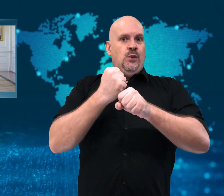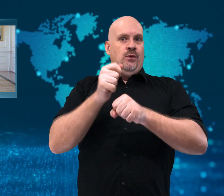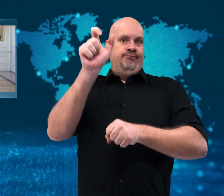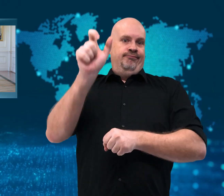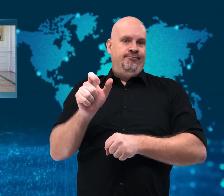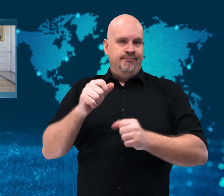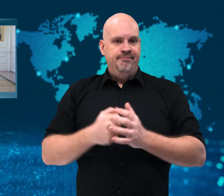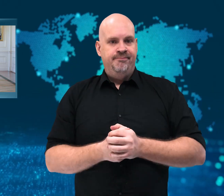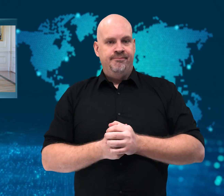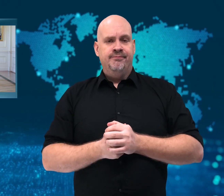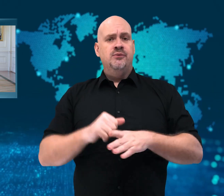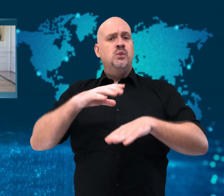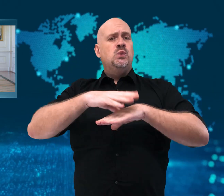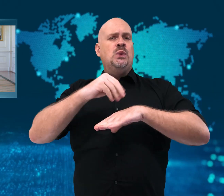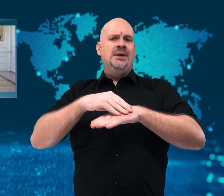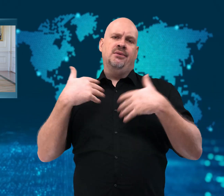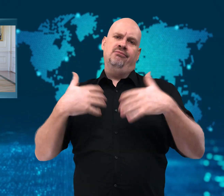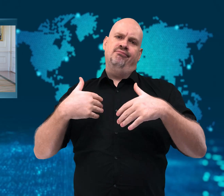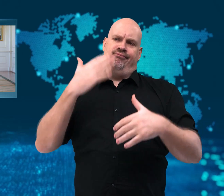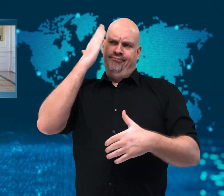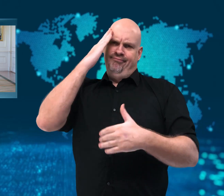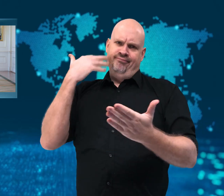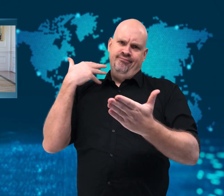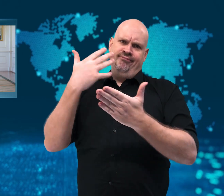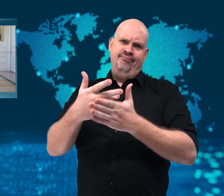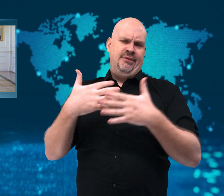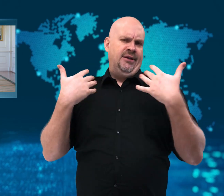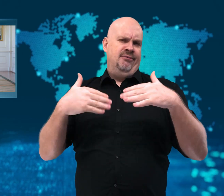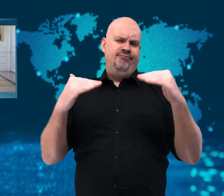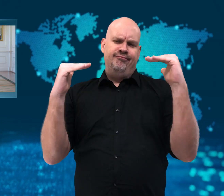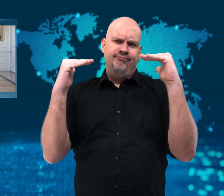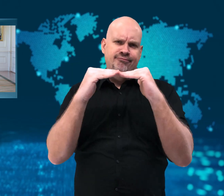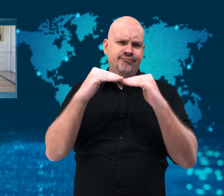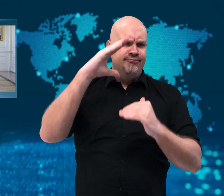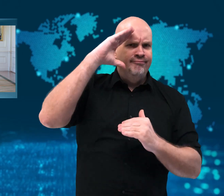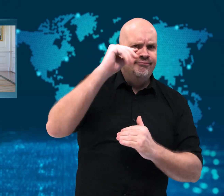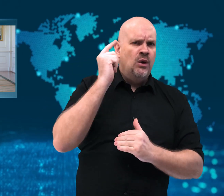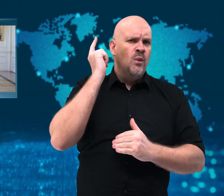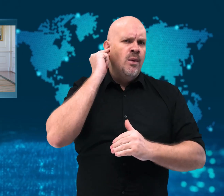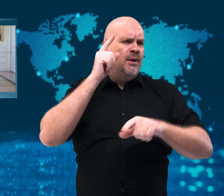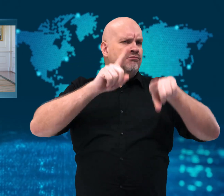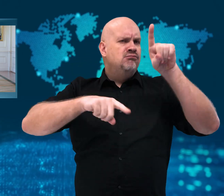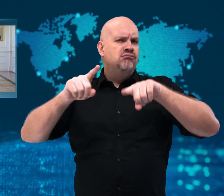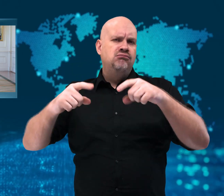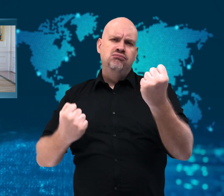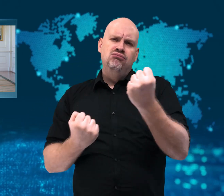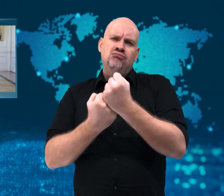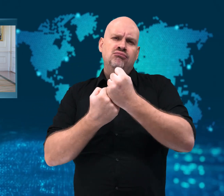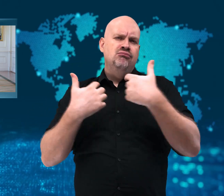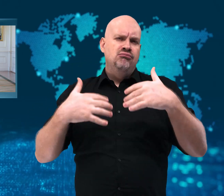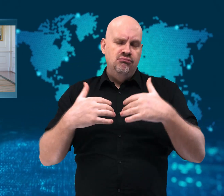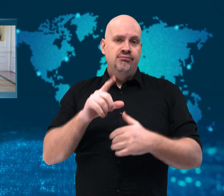Though the country is known for its progressive views on gender,